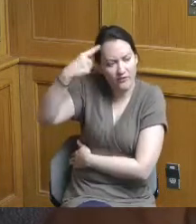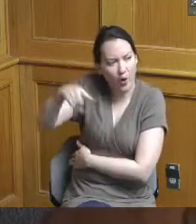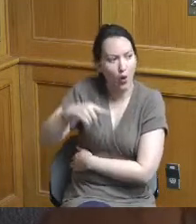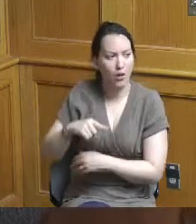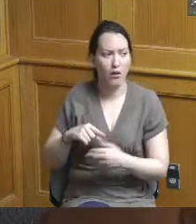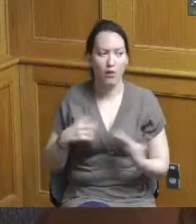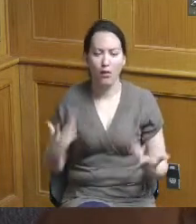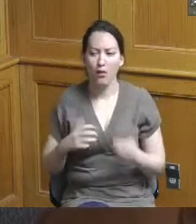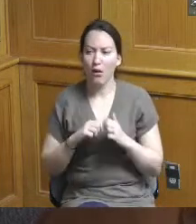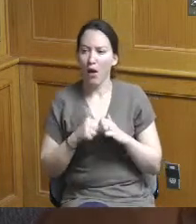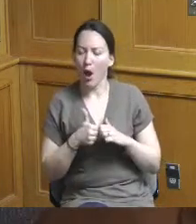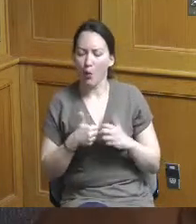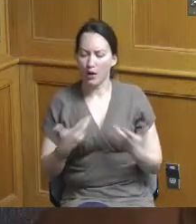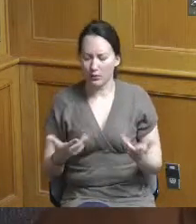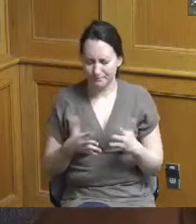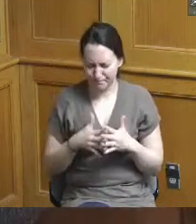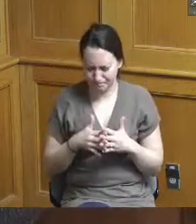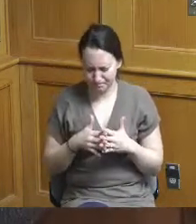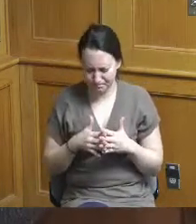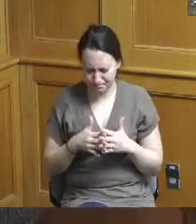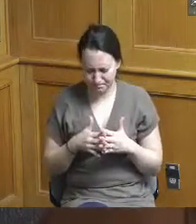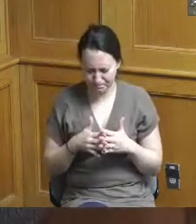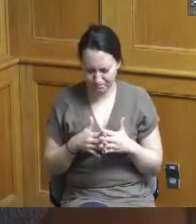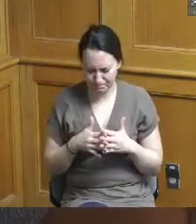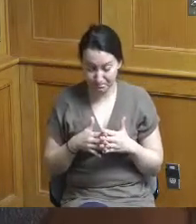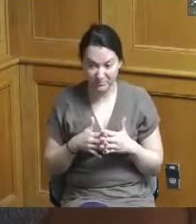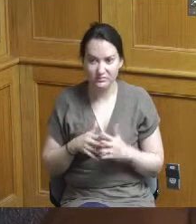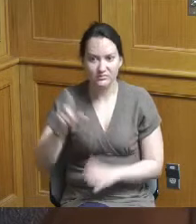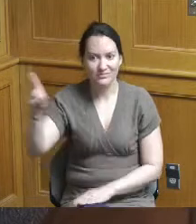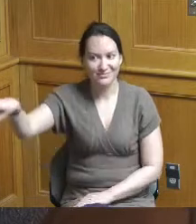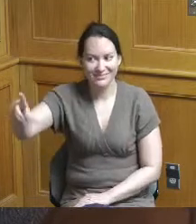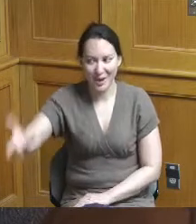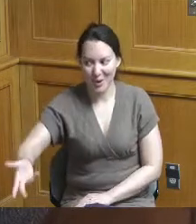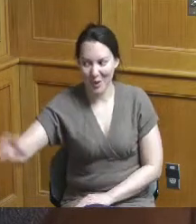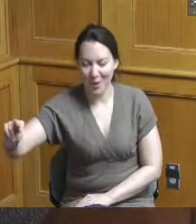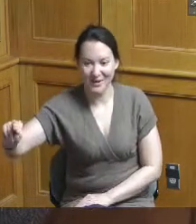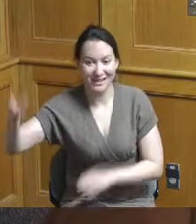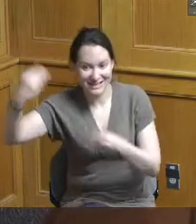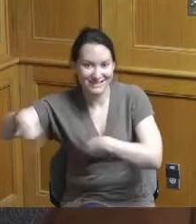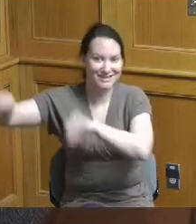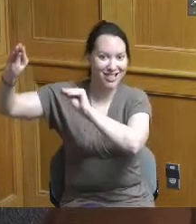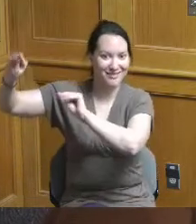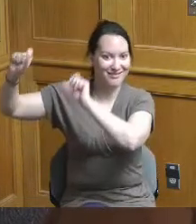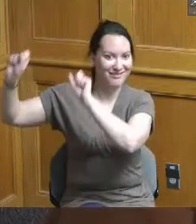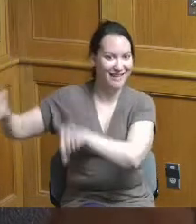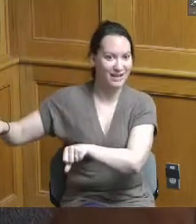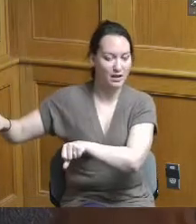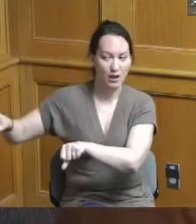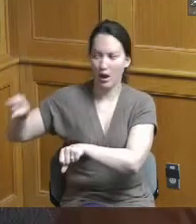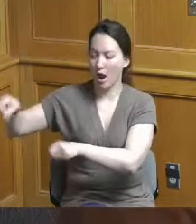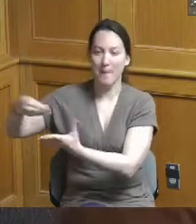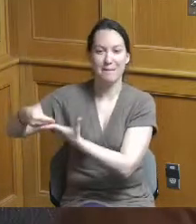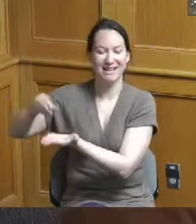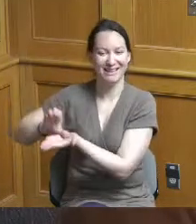the world did do they own the property and can sell the property and they get the money prop